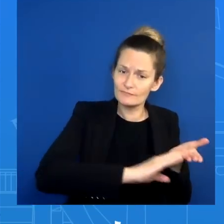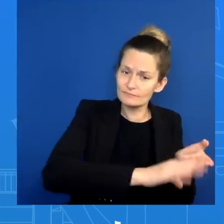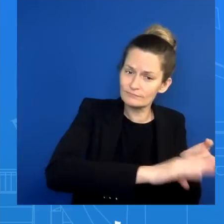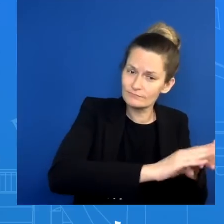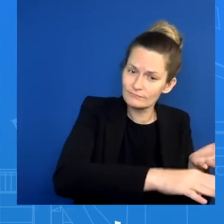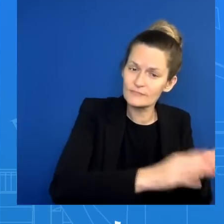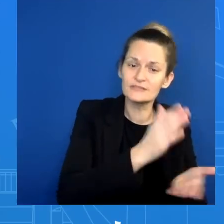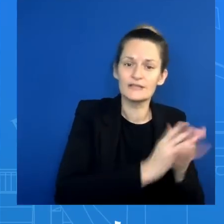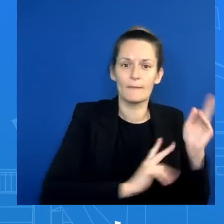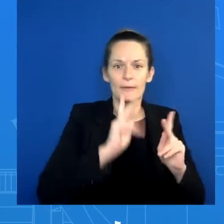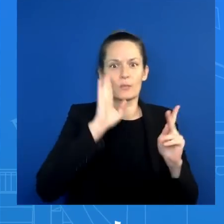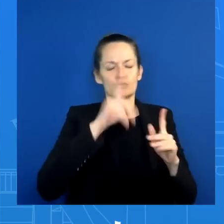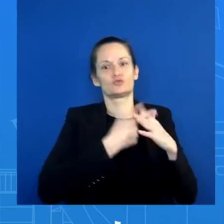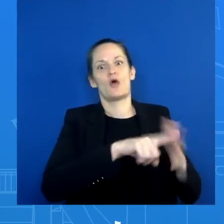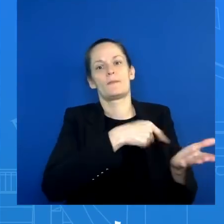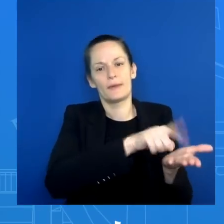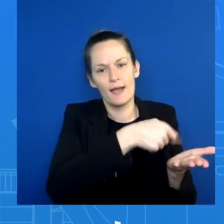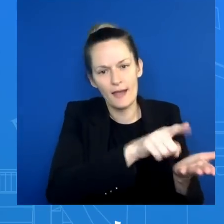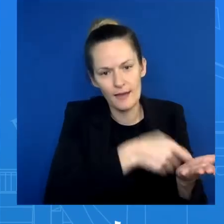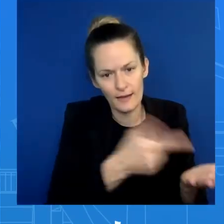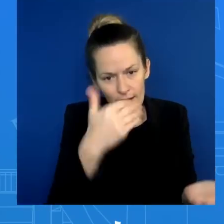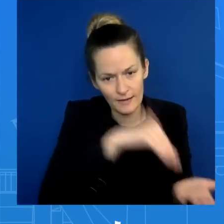The Press: So the previous whether it was the build